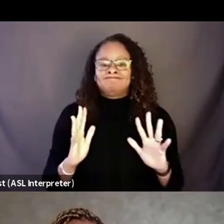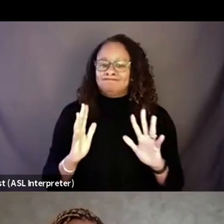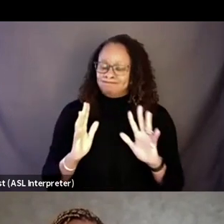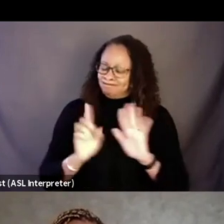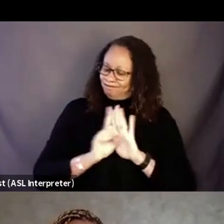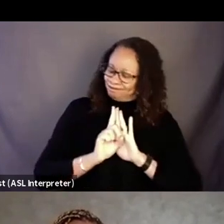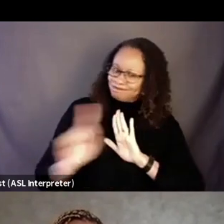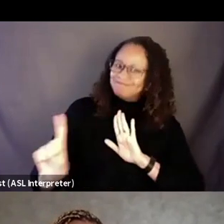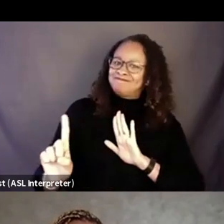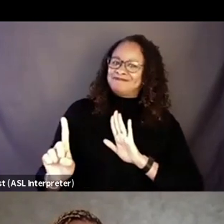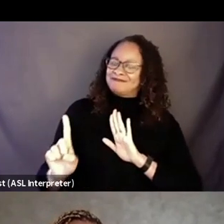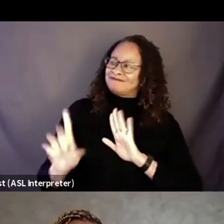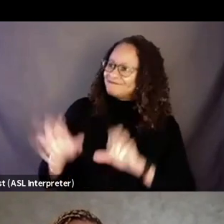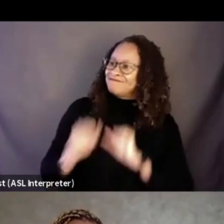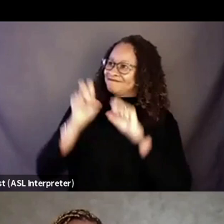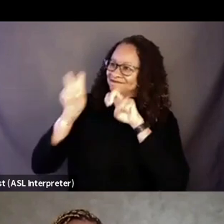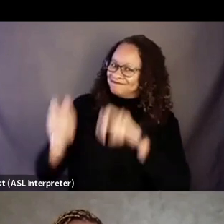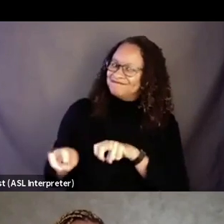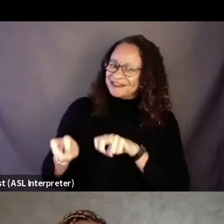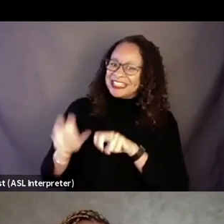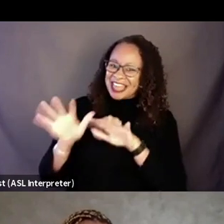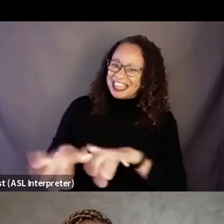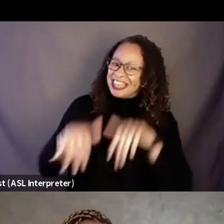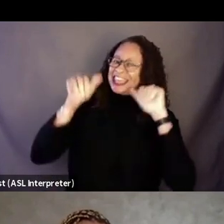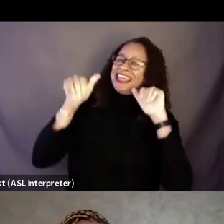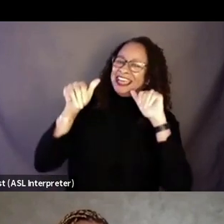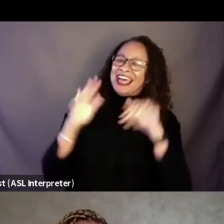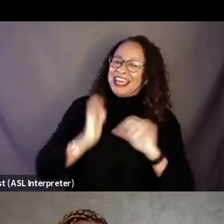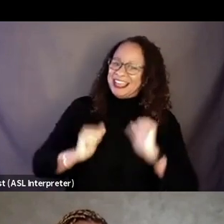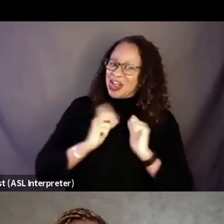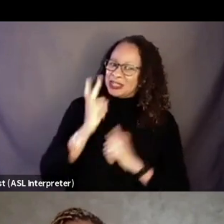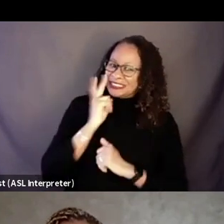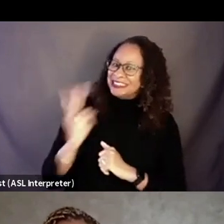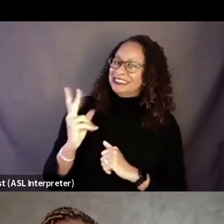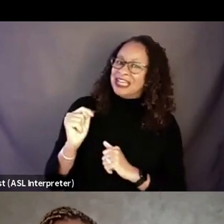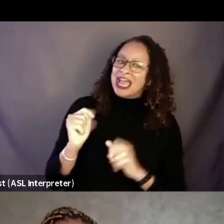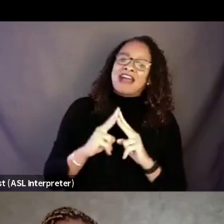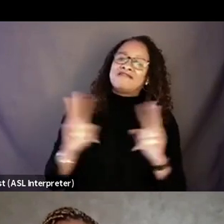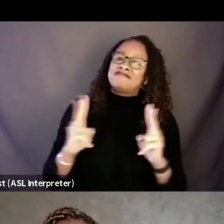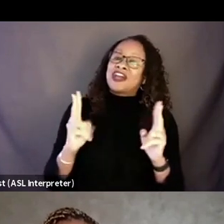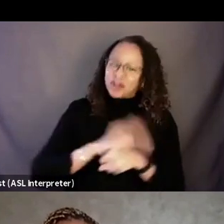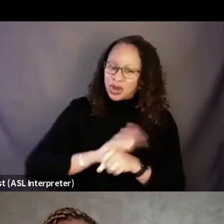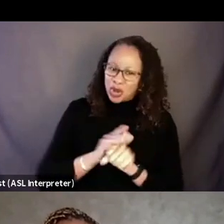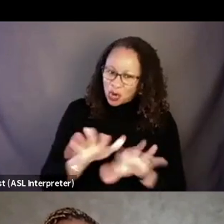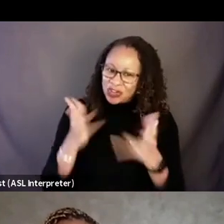and taken the chance to sit in that cinema which was very COVID friendly in terms of its restrictions,